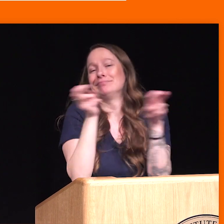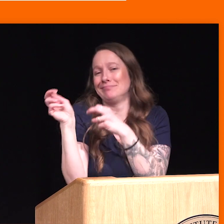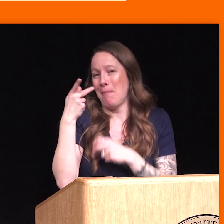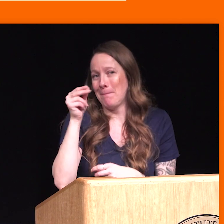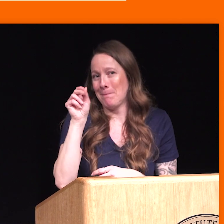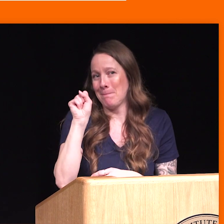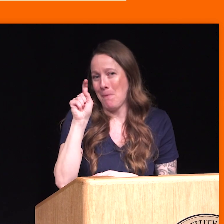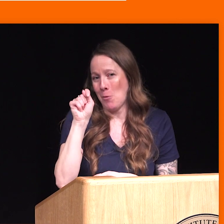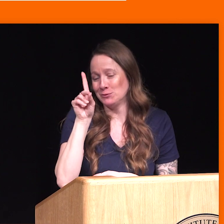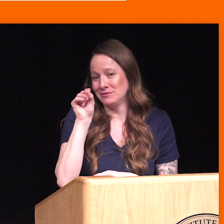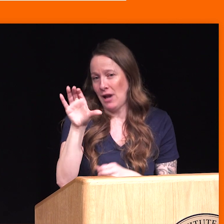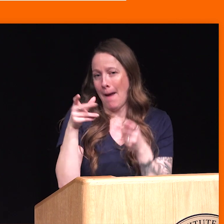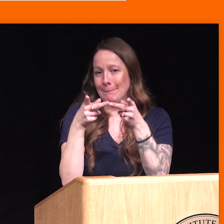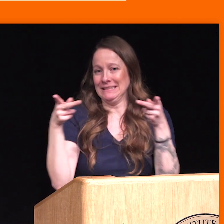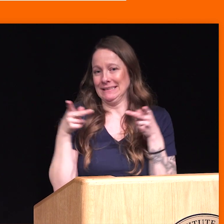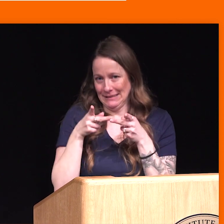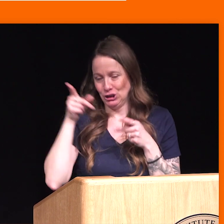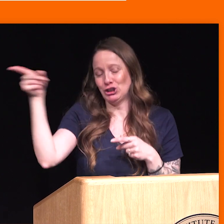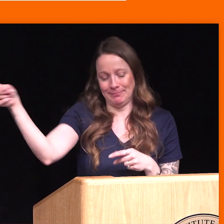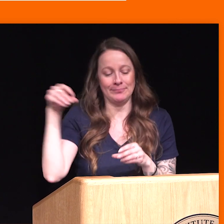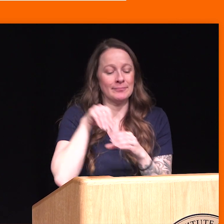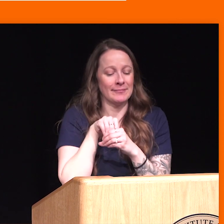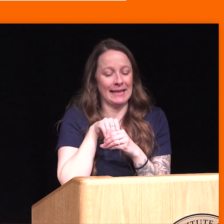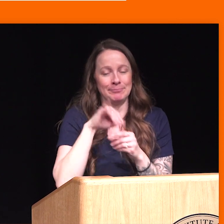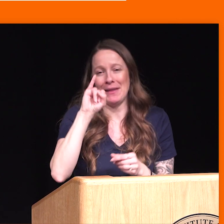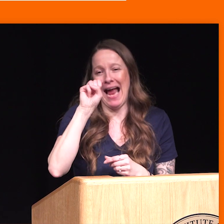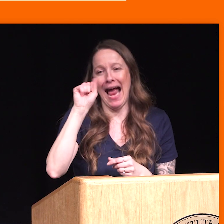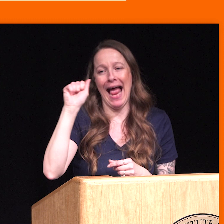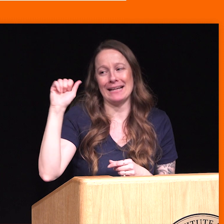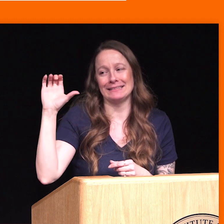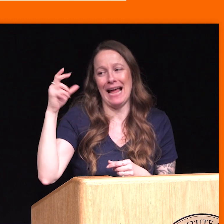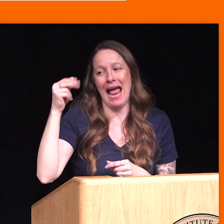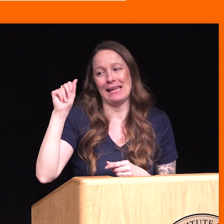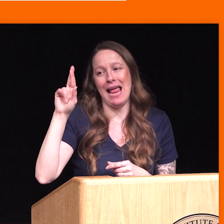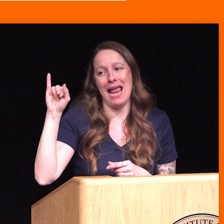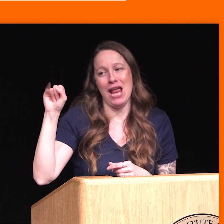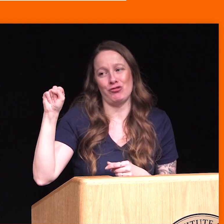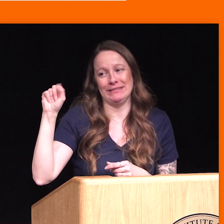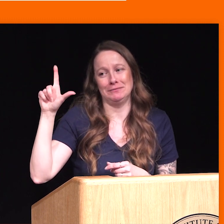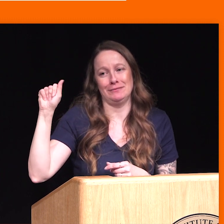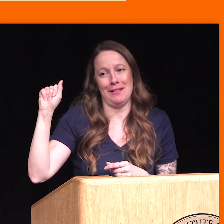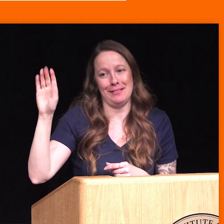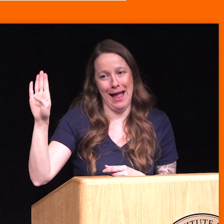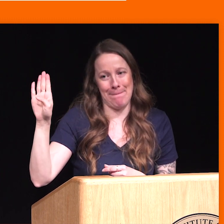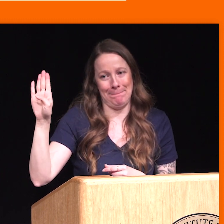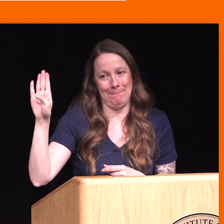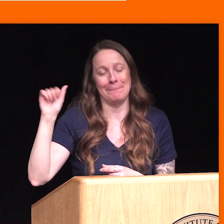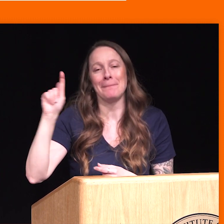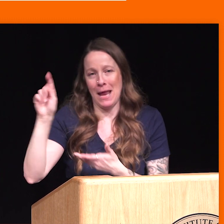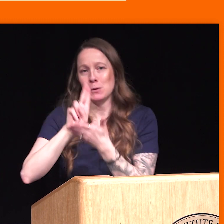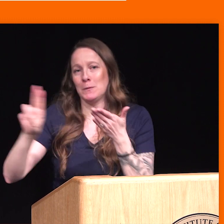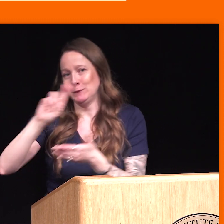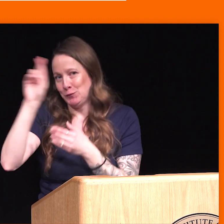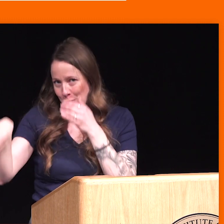So, now I am in a postdoc position at the U of R in the Isaac Harris Lab.